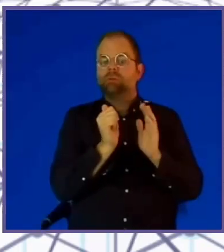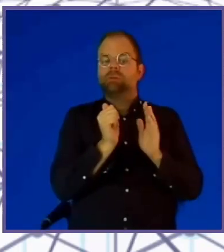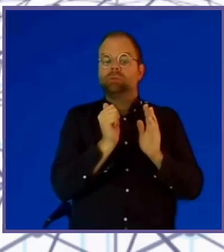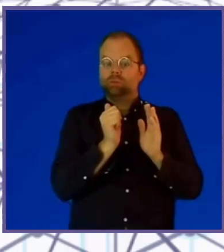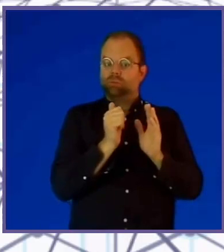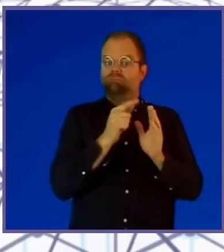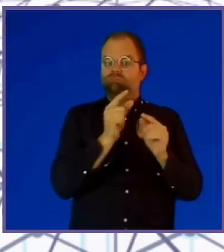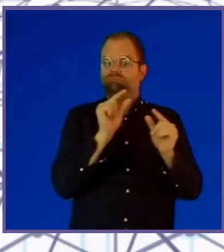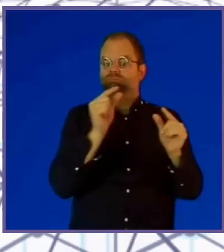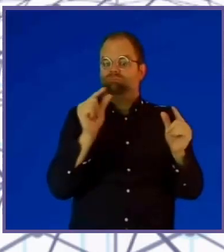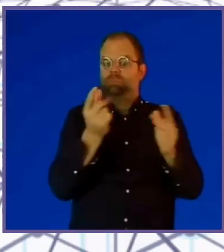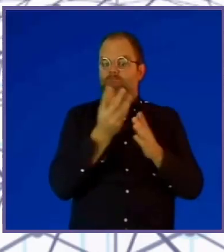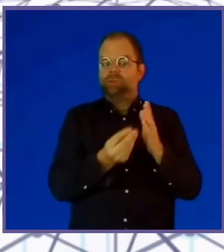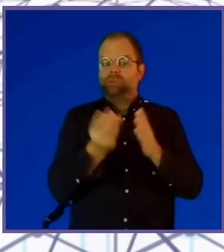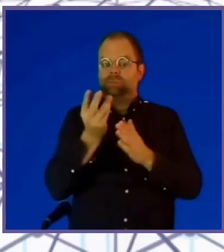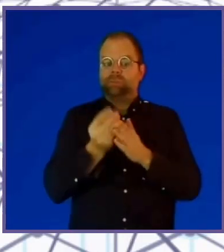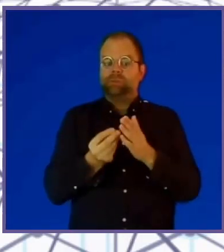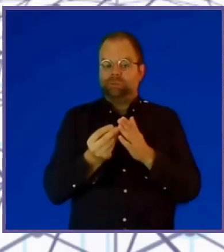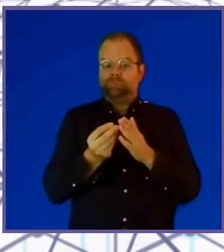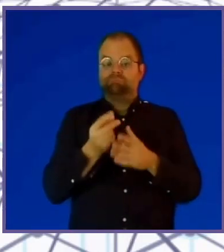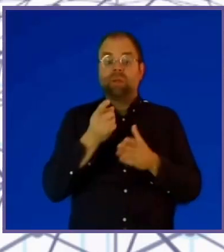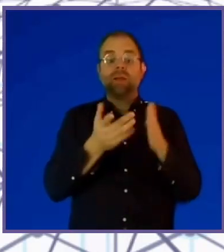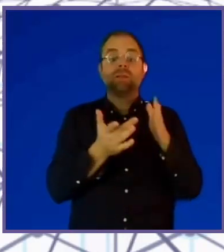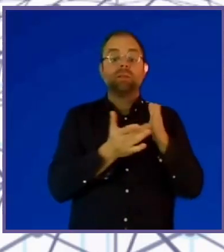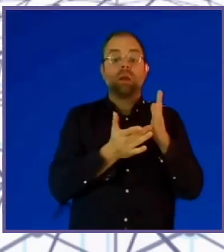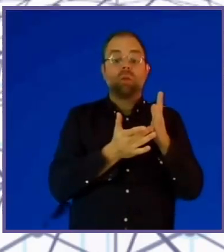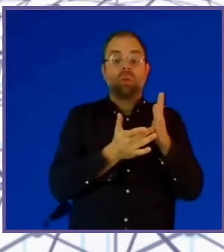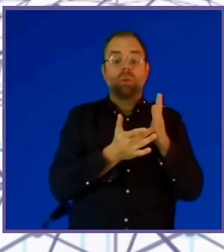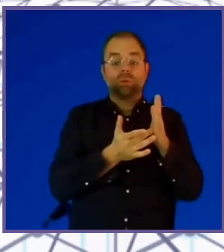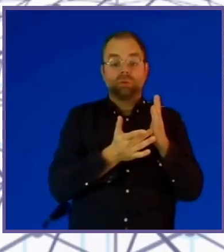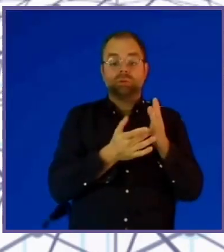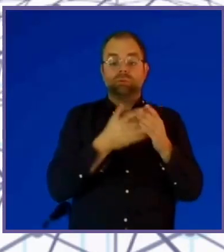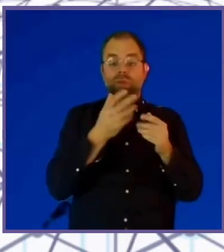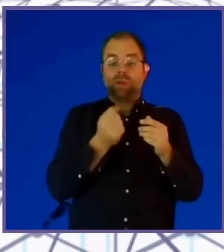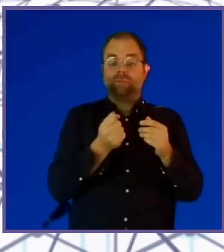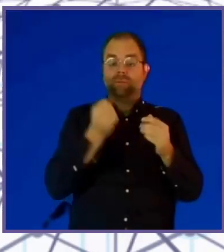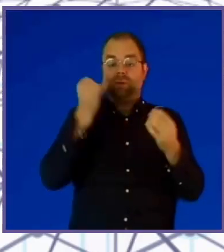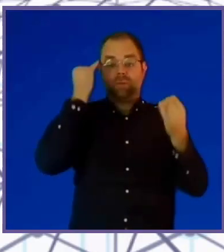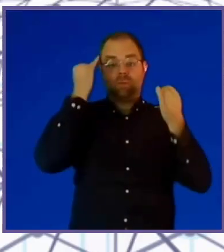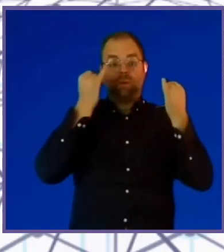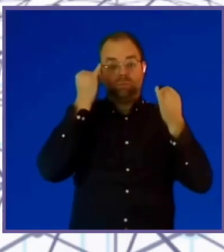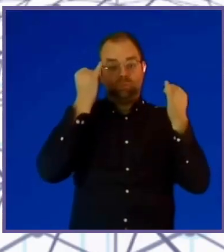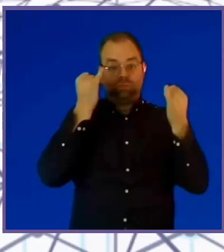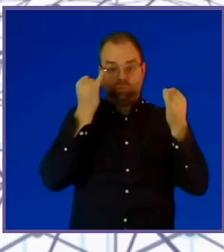From my more recent experiences working in the research and working on my own thesis,